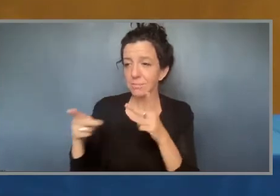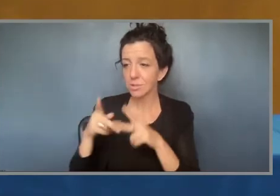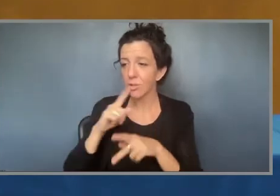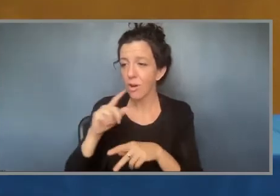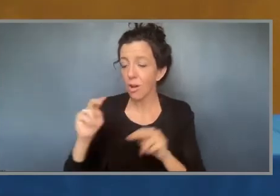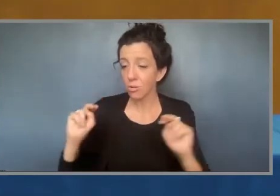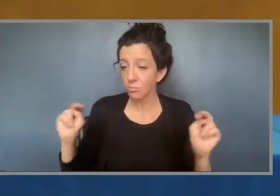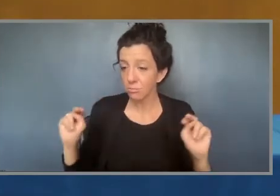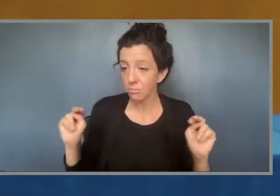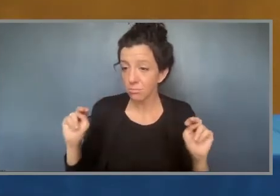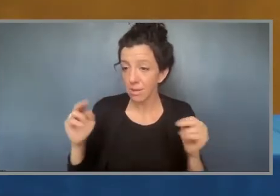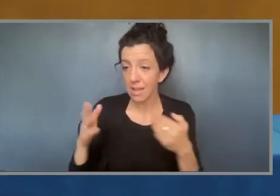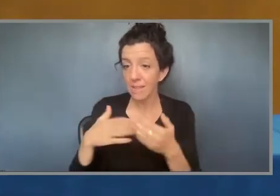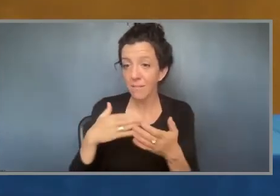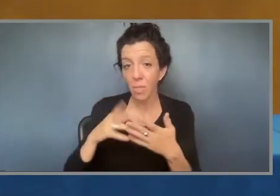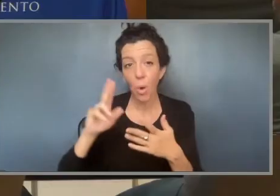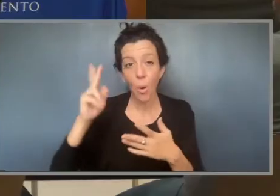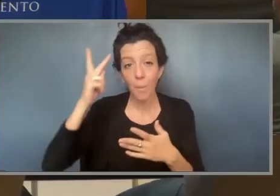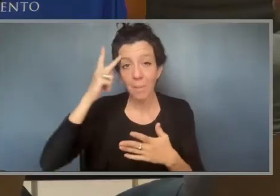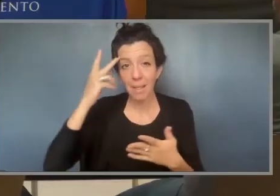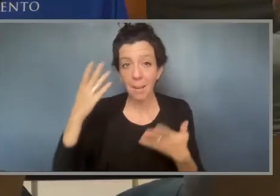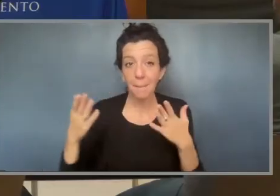Studio: The supervisor seats are nonpartisan even though people may have a political stripe to be identified rarely but.